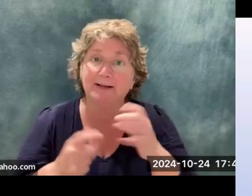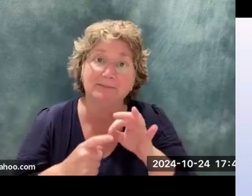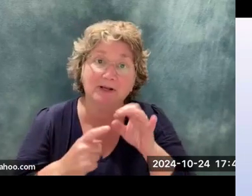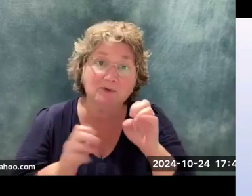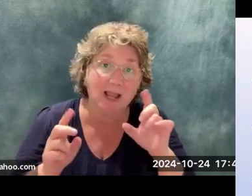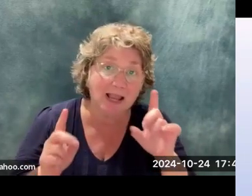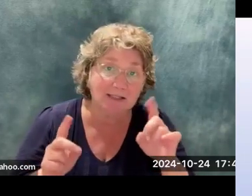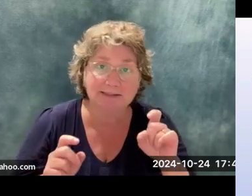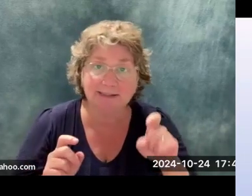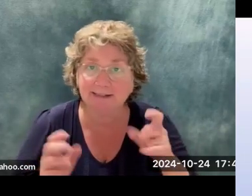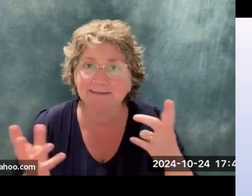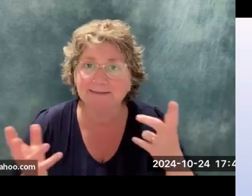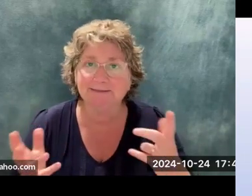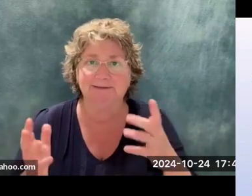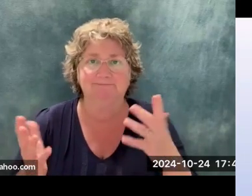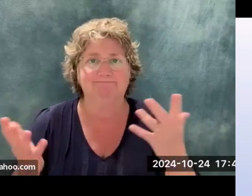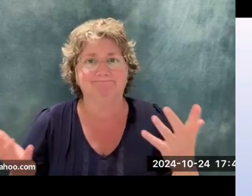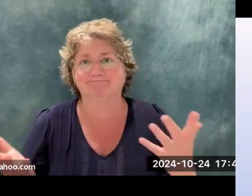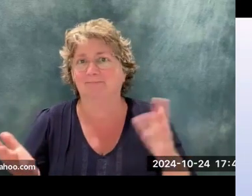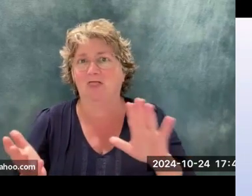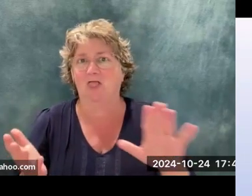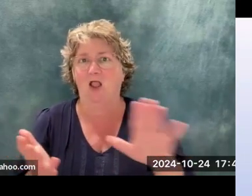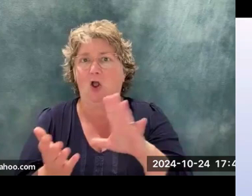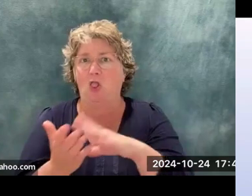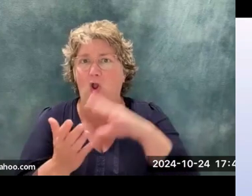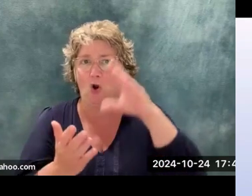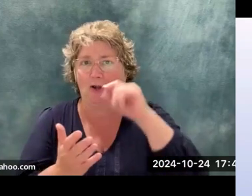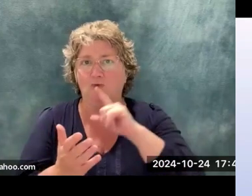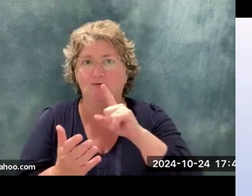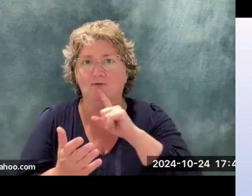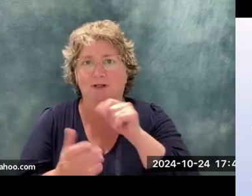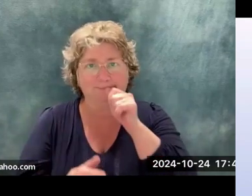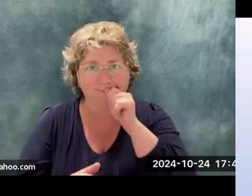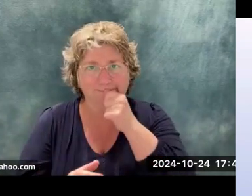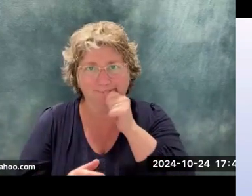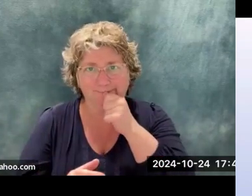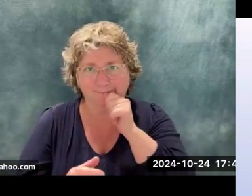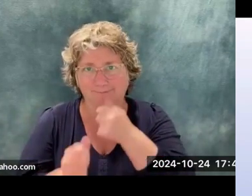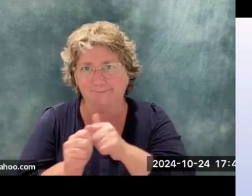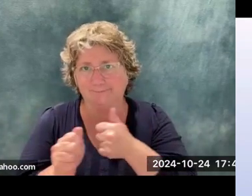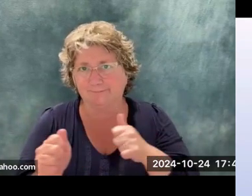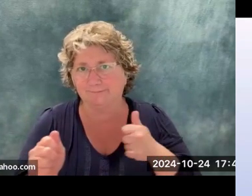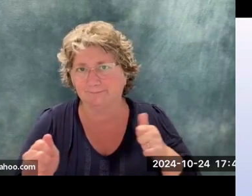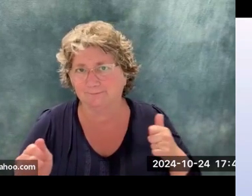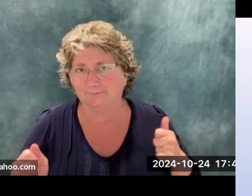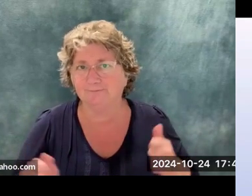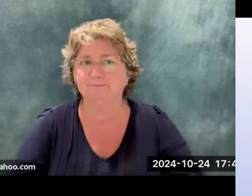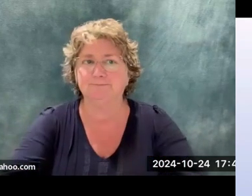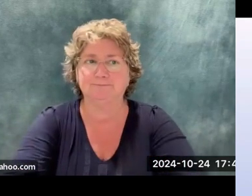needs, their learning really kind of fell behind at this time. Next slide, please.